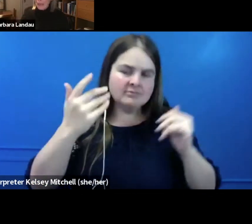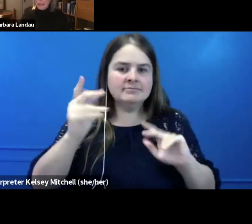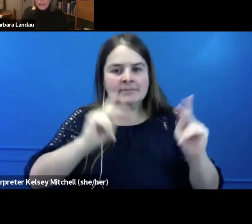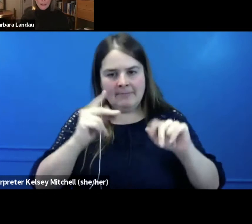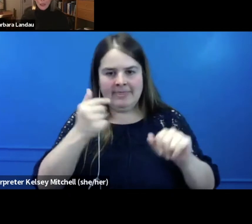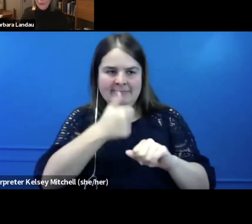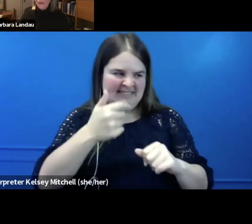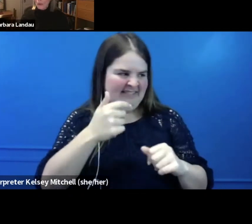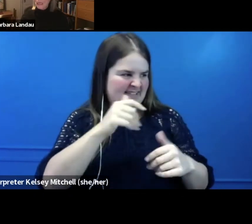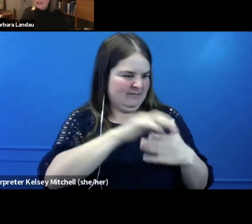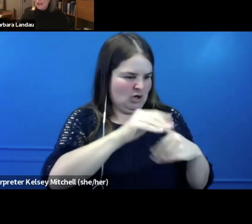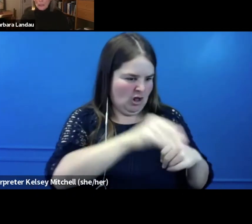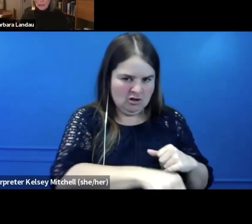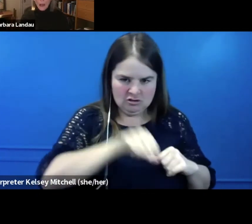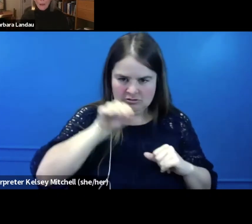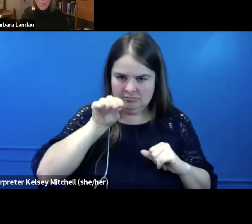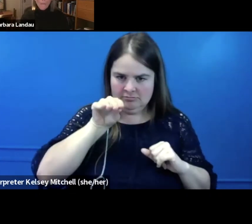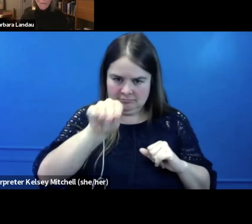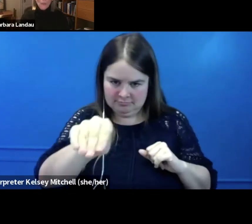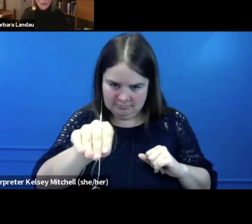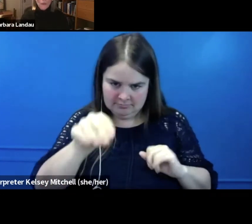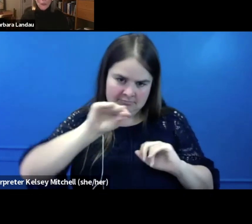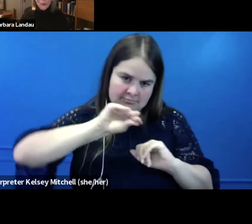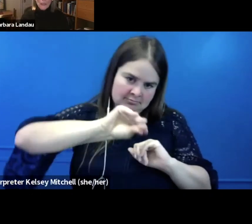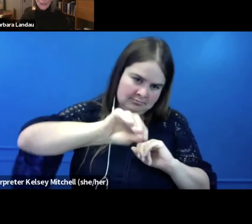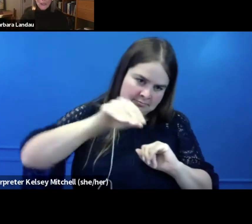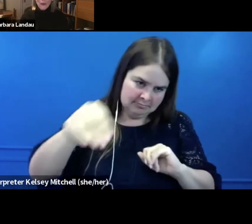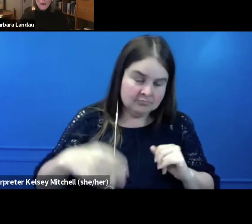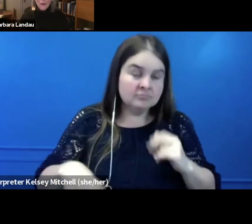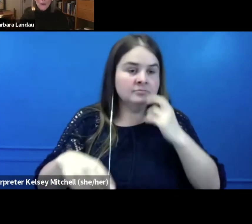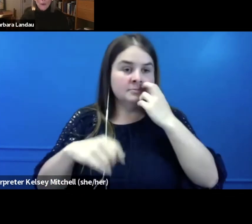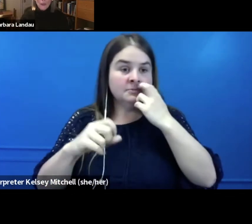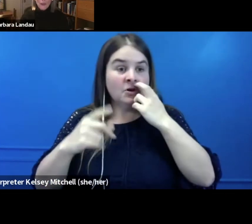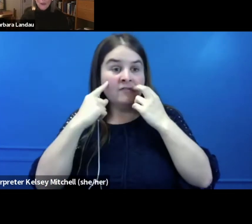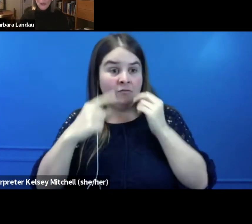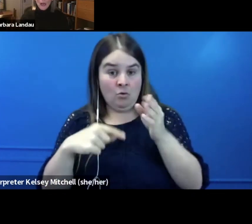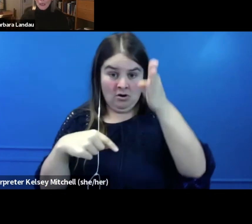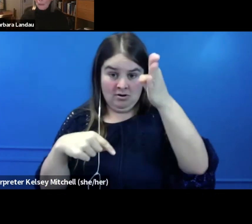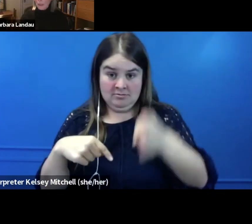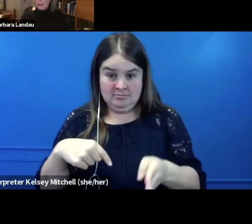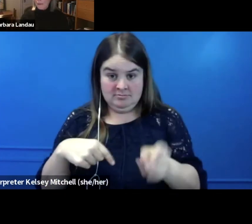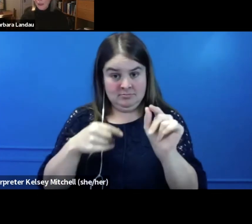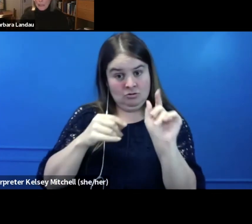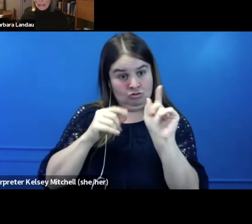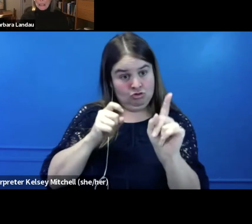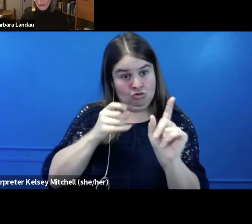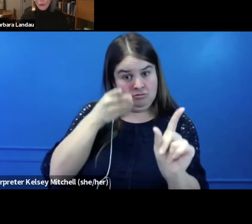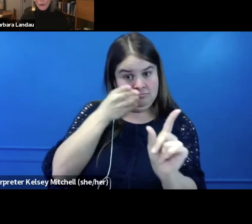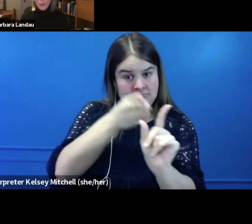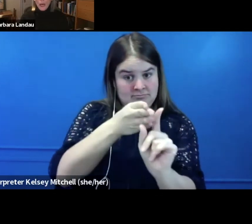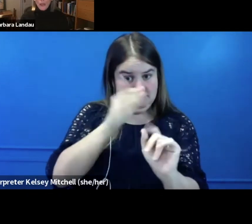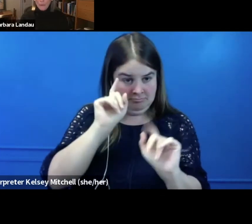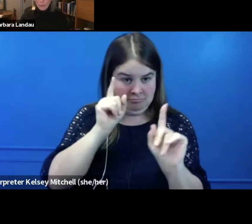the dollar bill goes into the slot so for degree zero the vertical a typically